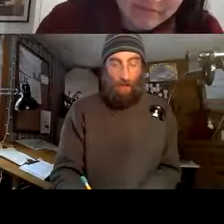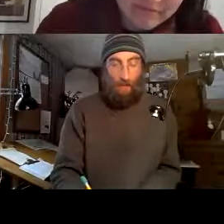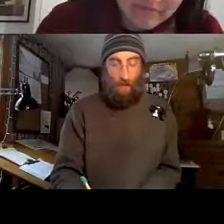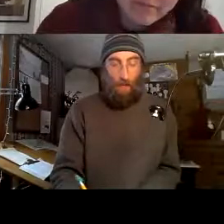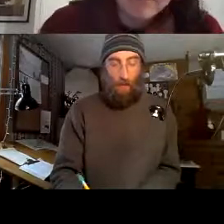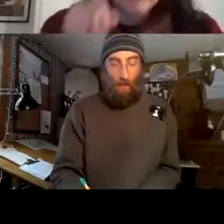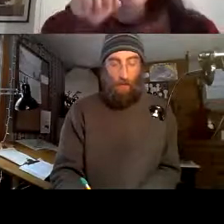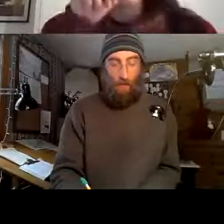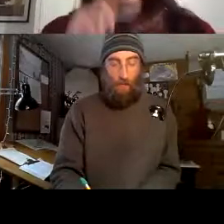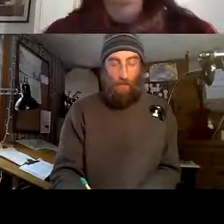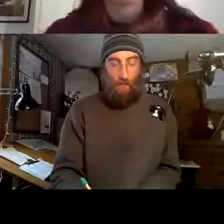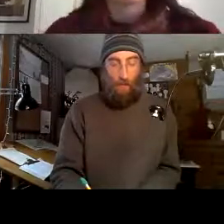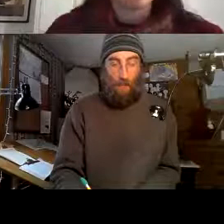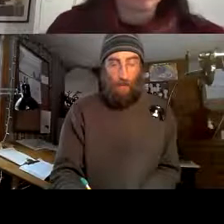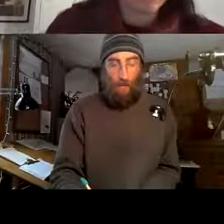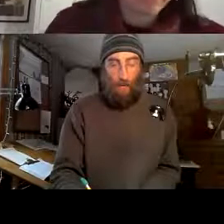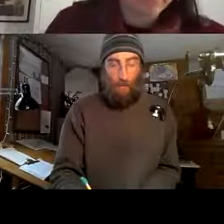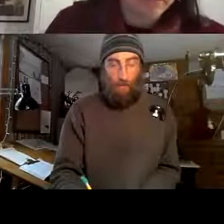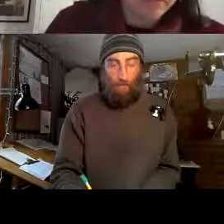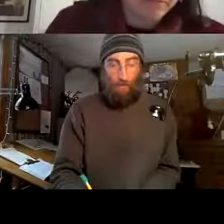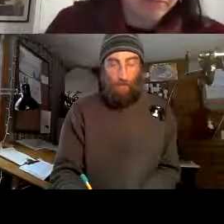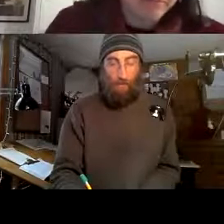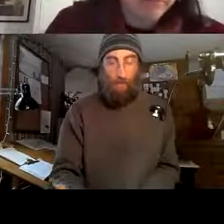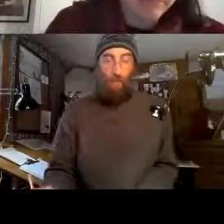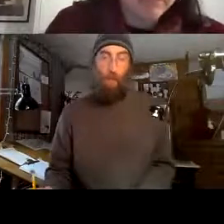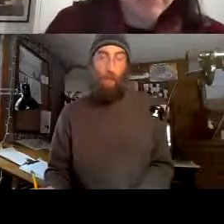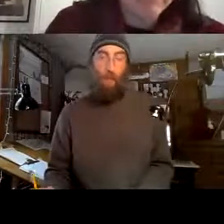making them bigger or smaller, just try filling up these shapes,